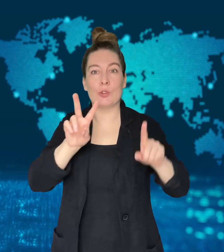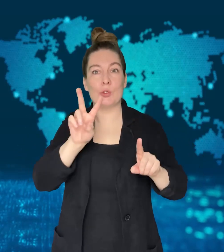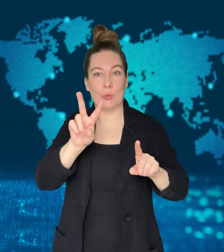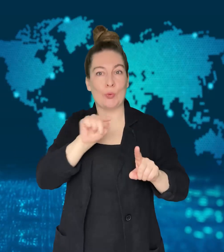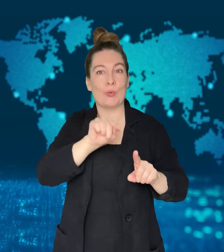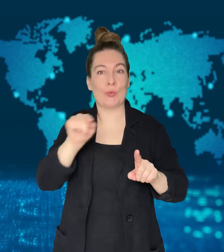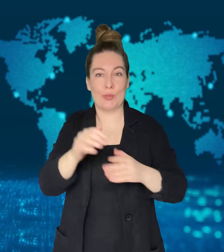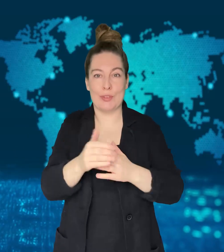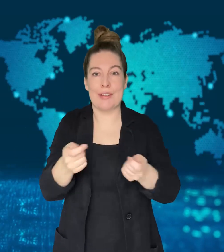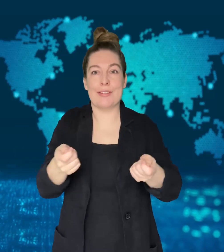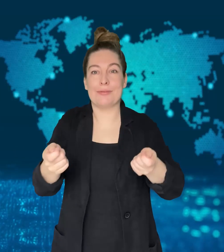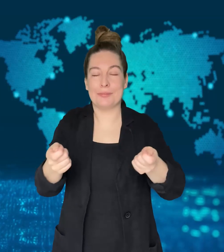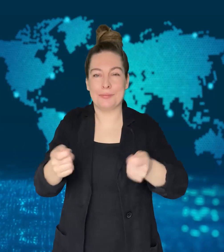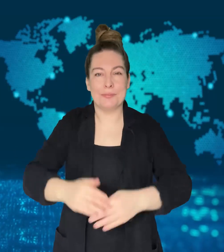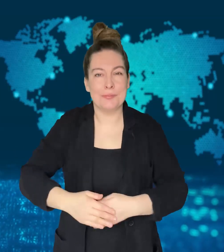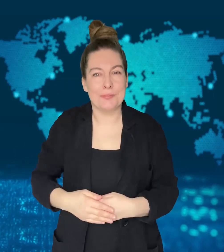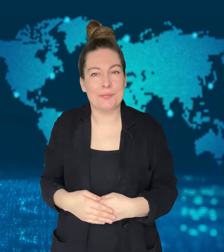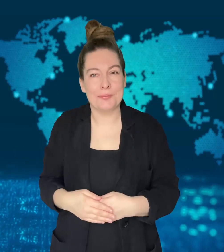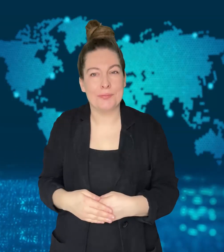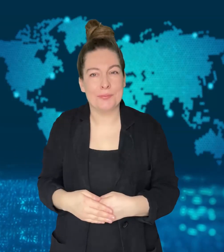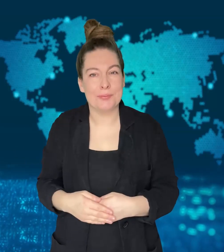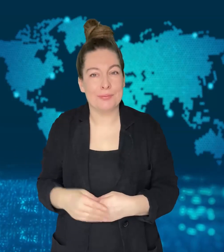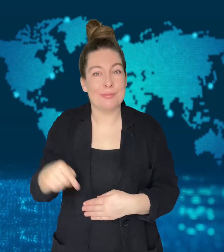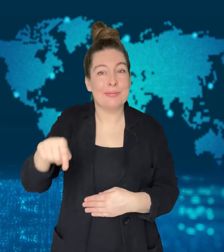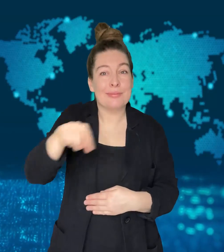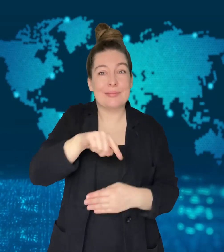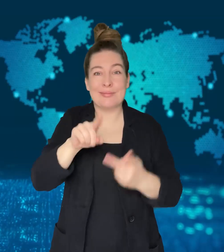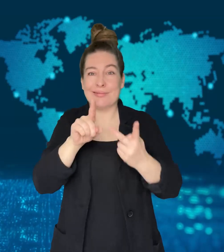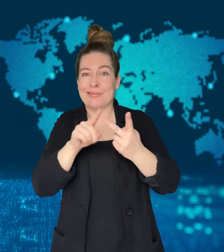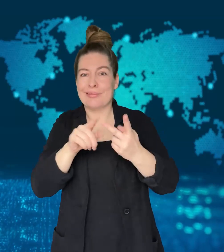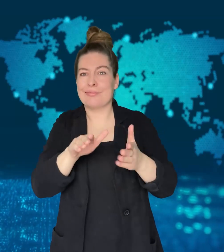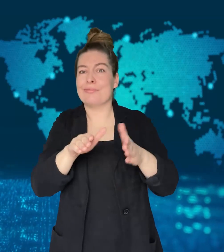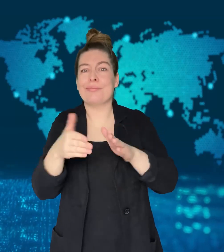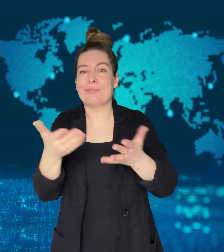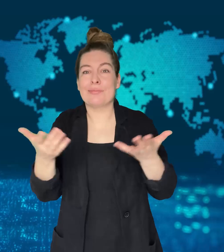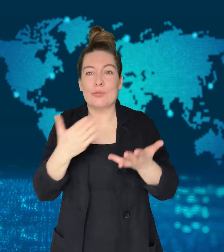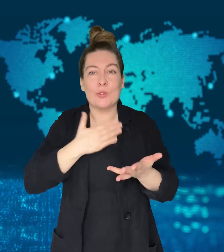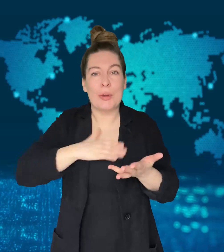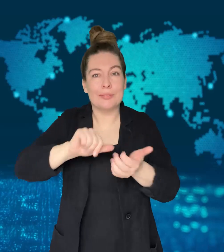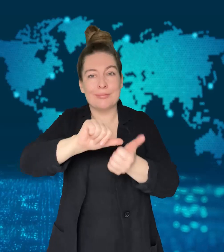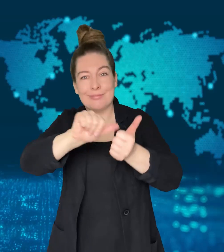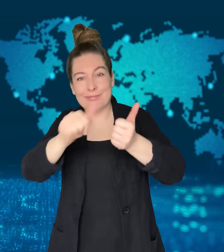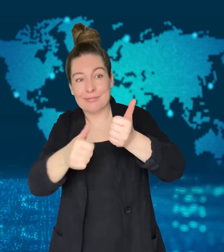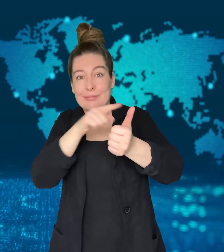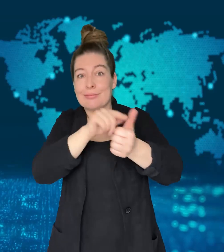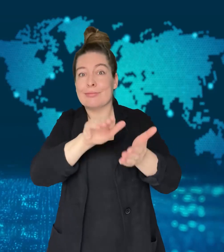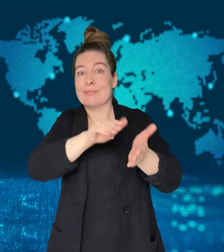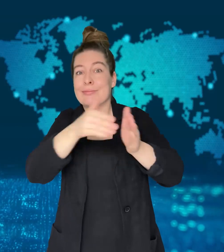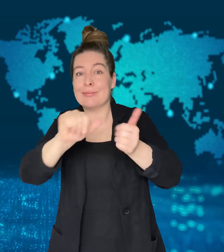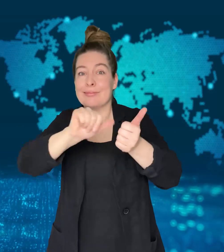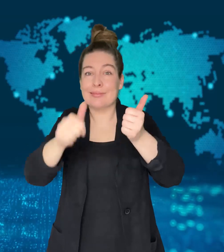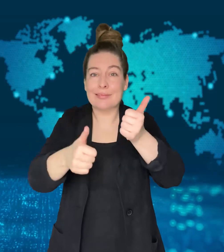Safieddine was killed in another Israeli strike prior to taking his post as replacement.